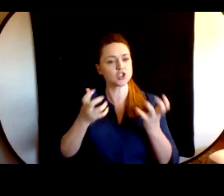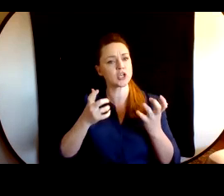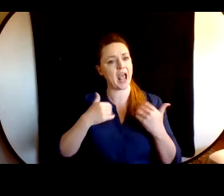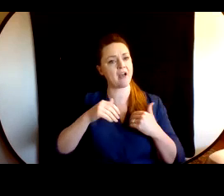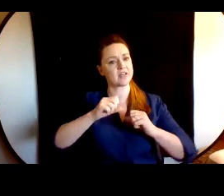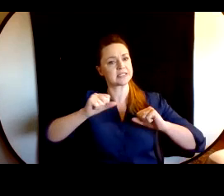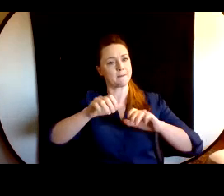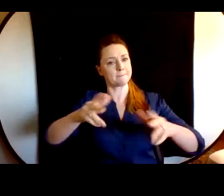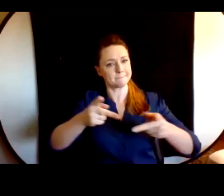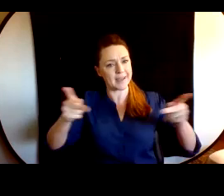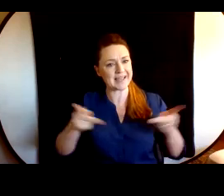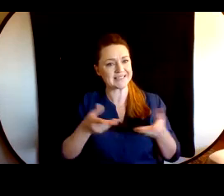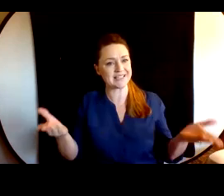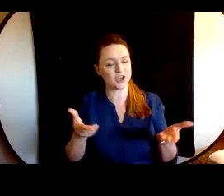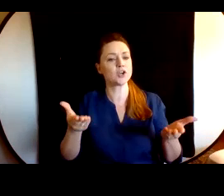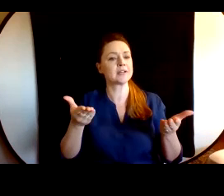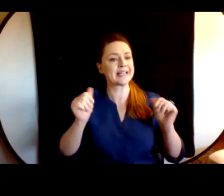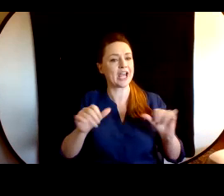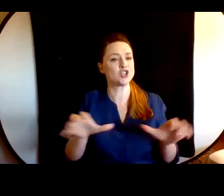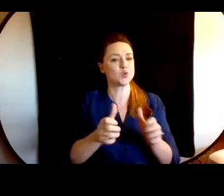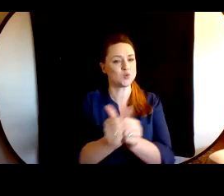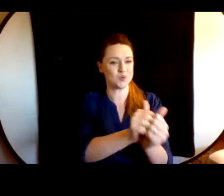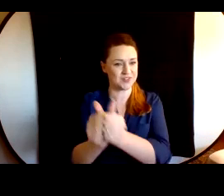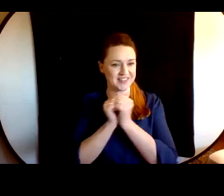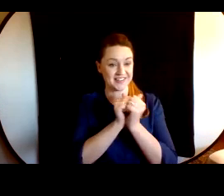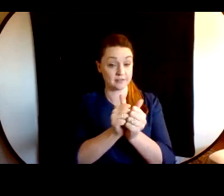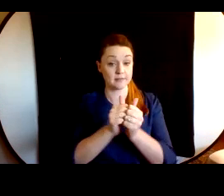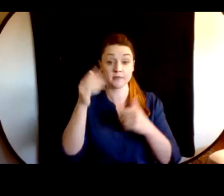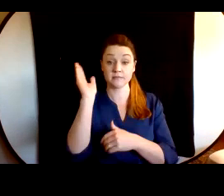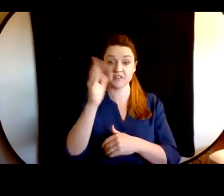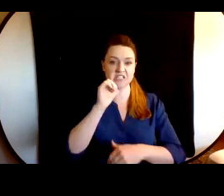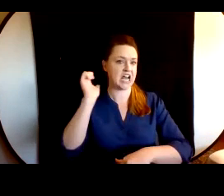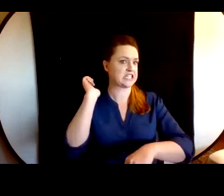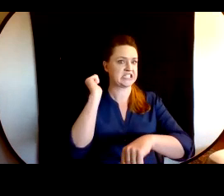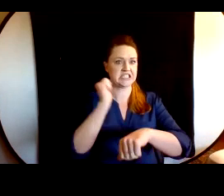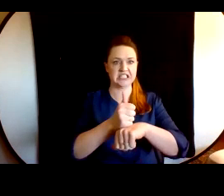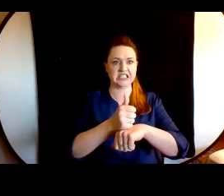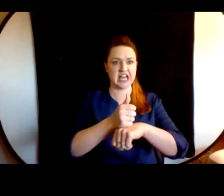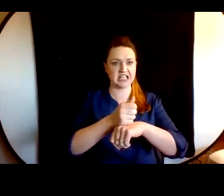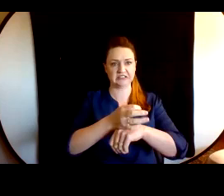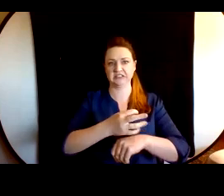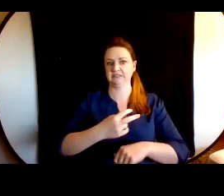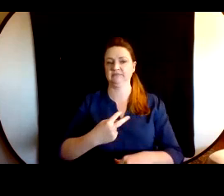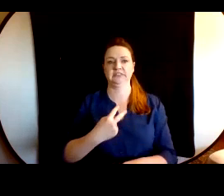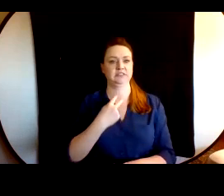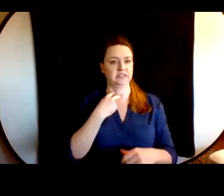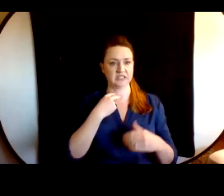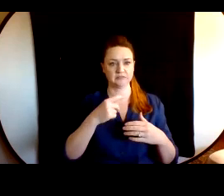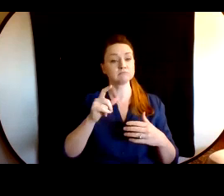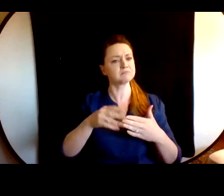So let's do that today collectively. This presentation is not set in stone, so please be aware that the way I present it today will surely be different